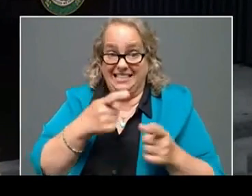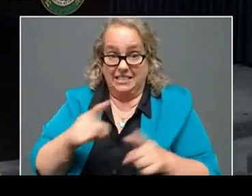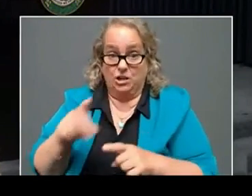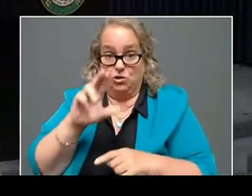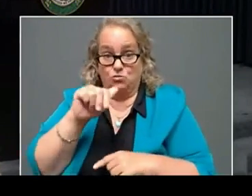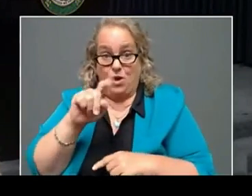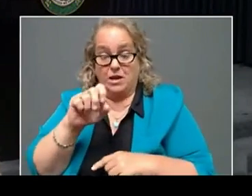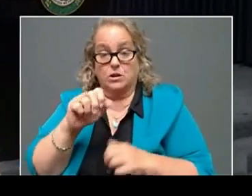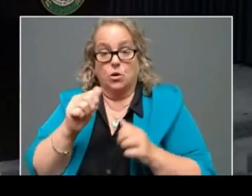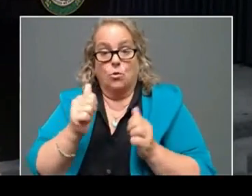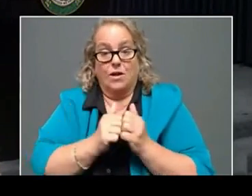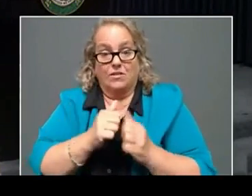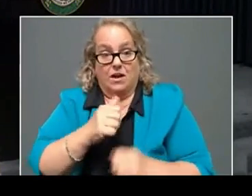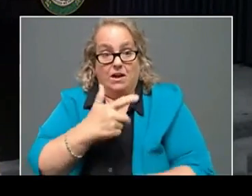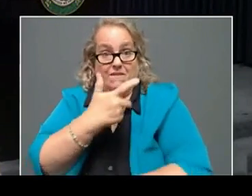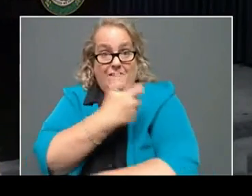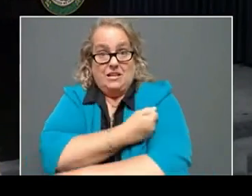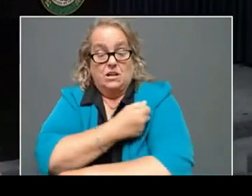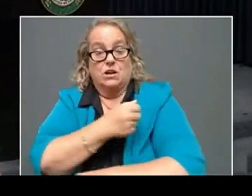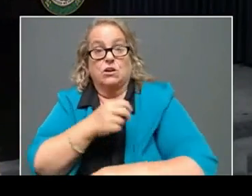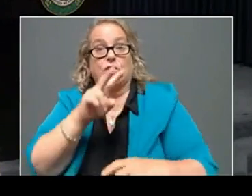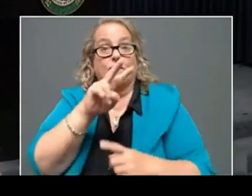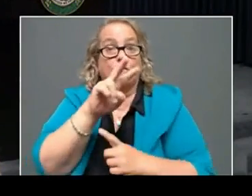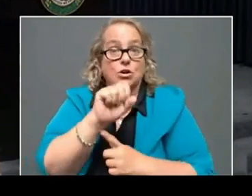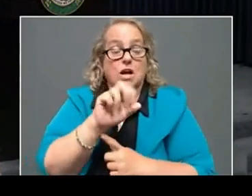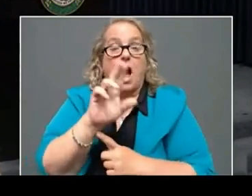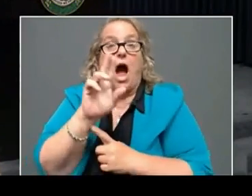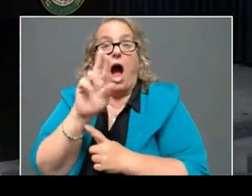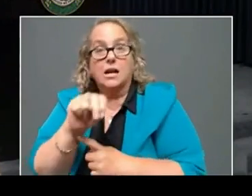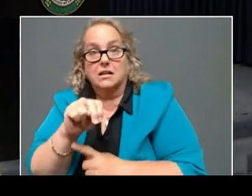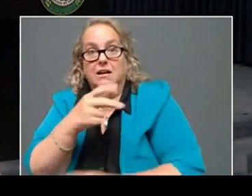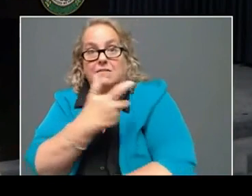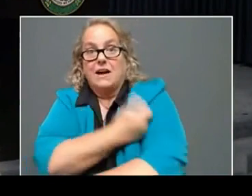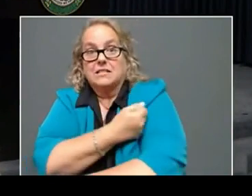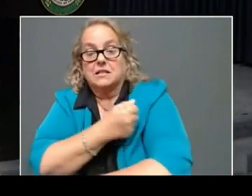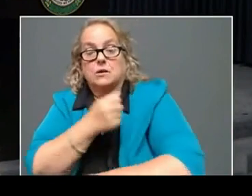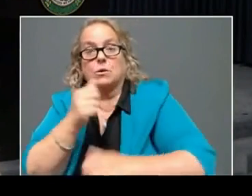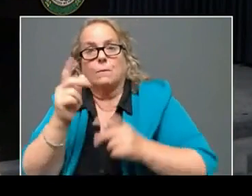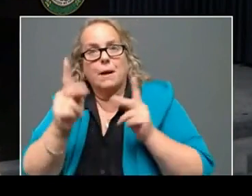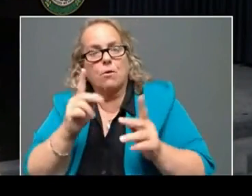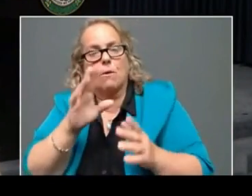unvaccinated individuals by week. And dr stack is going to go over this in